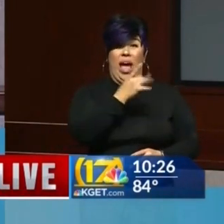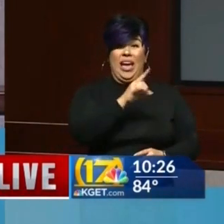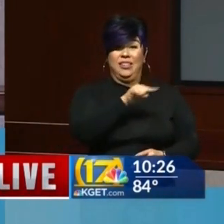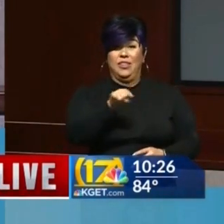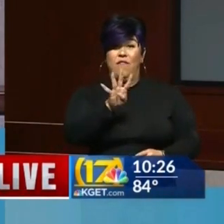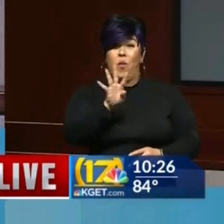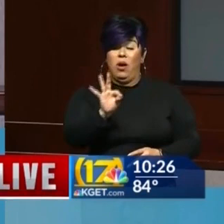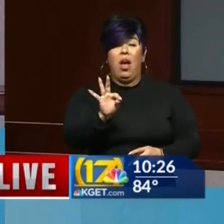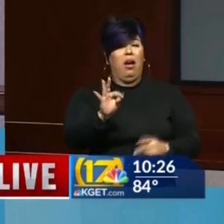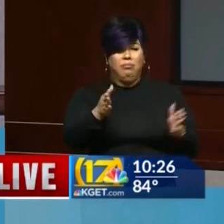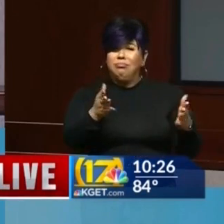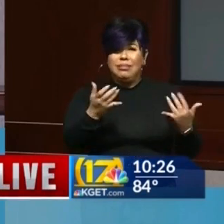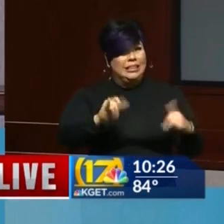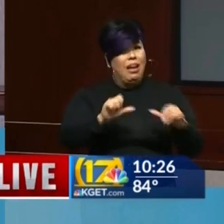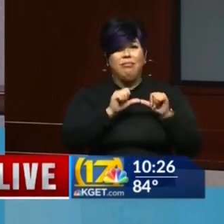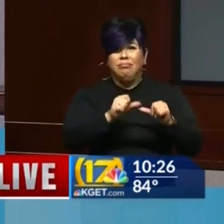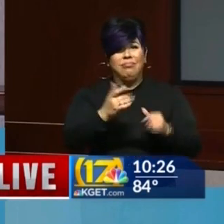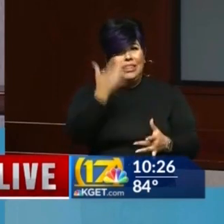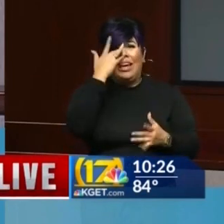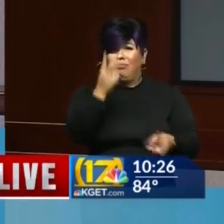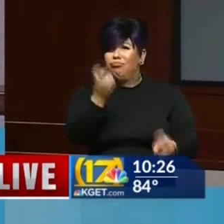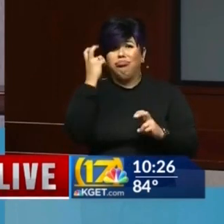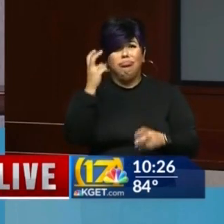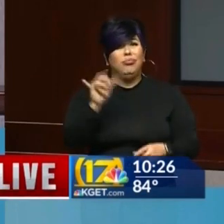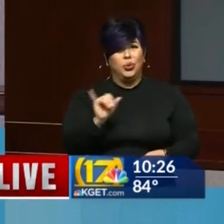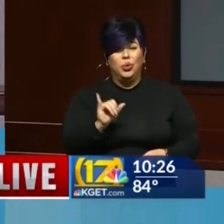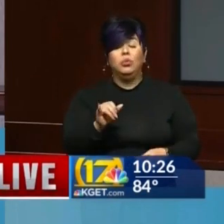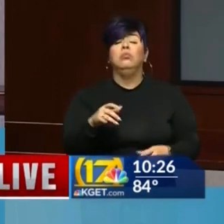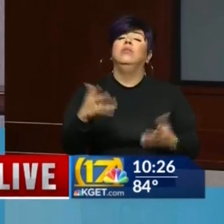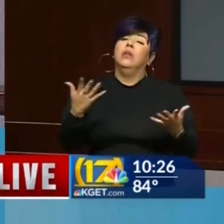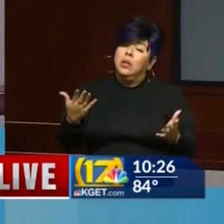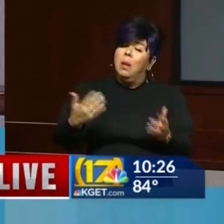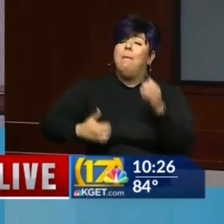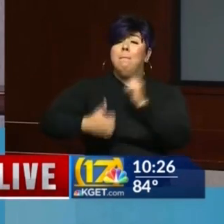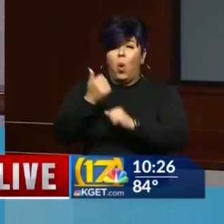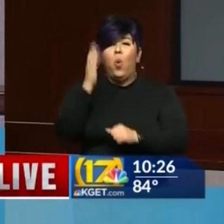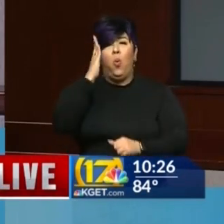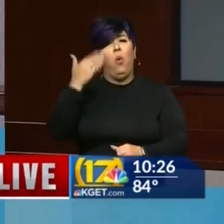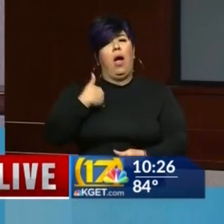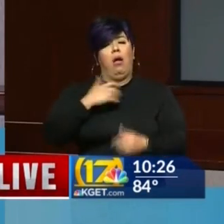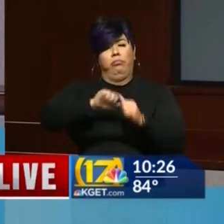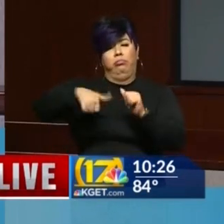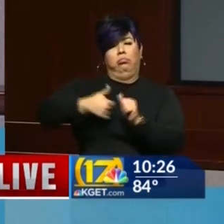HOW DO WE STILL DEATH IN PEOPLE BETWEEN 18 AND 49. IT'S SOMETHING THAT WE WANT TO BRING TO EVERYBODY'S ATTENTION.